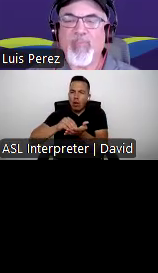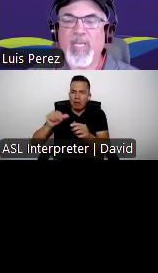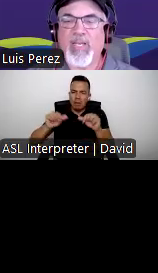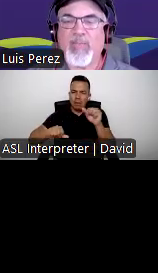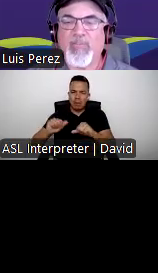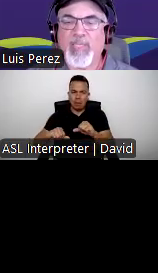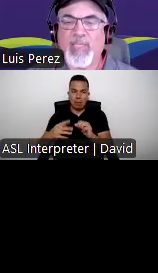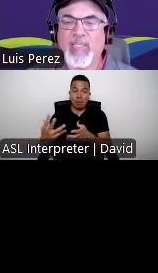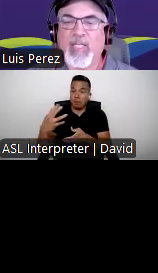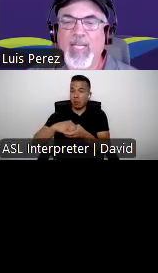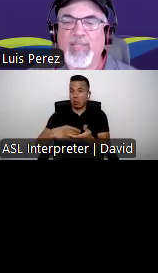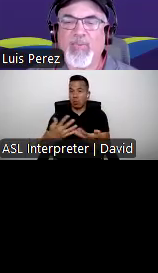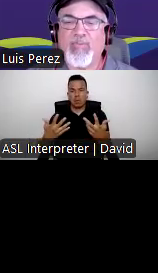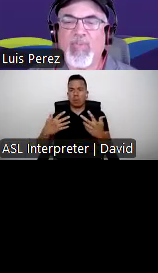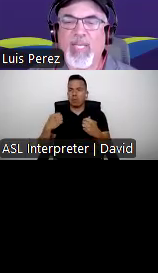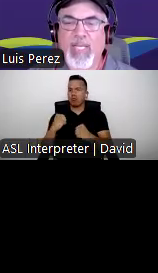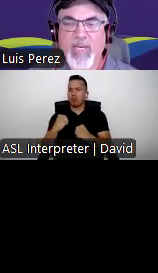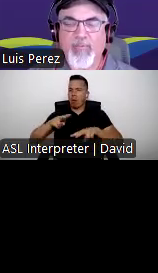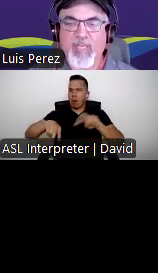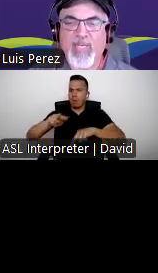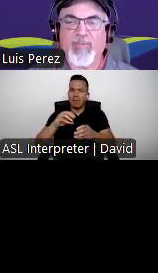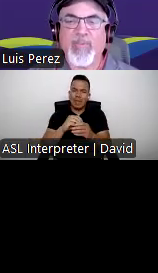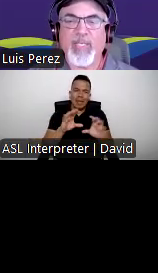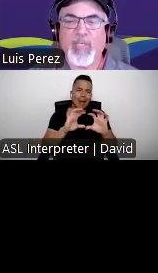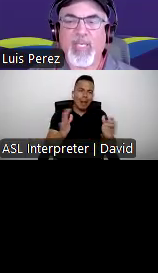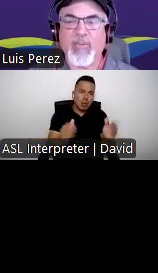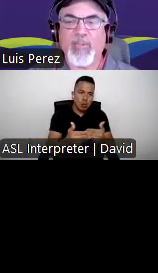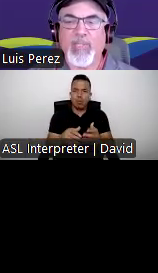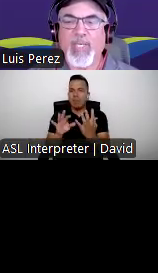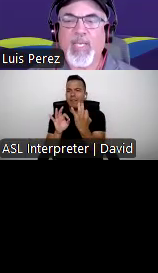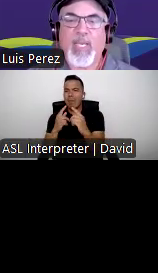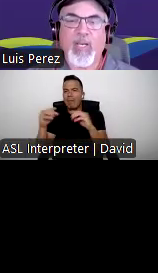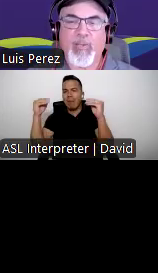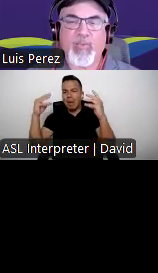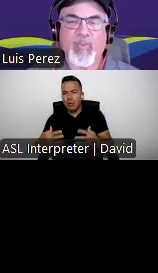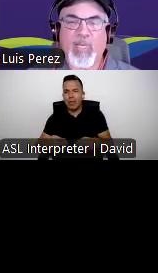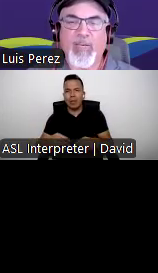many observations in the classroom and a lot of feedback from educators and others who apply